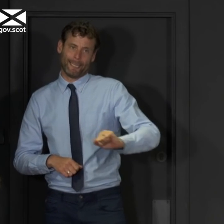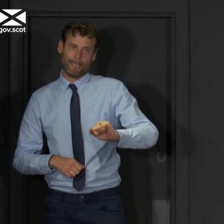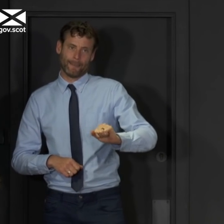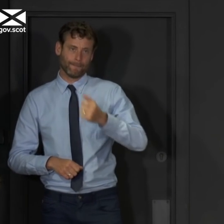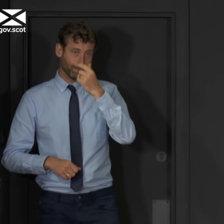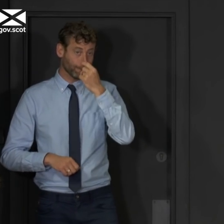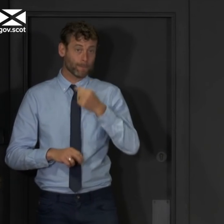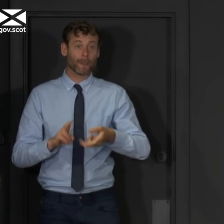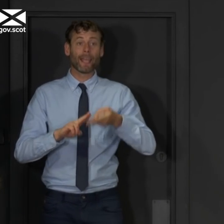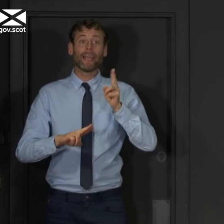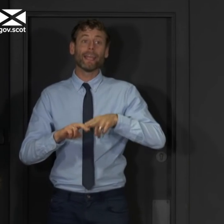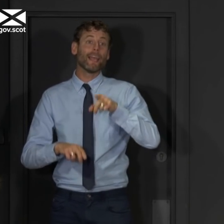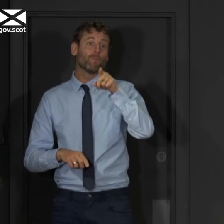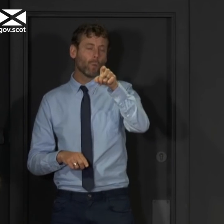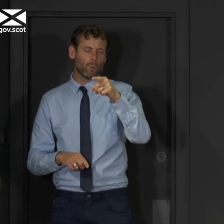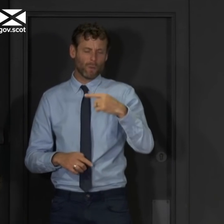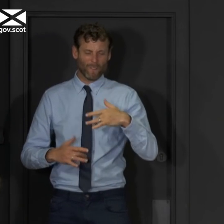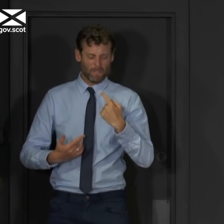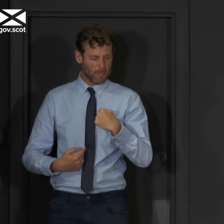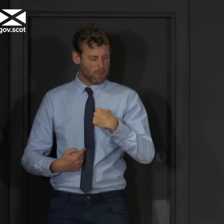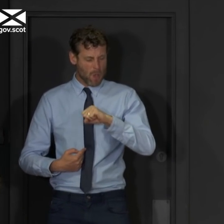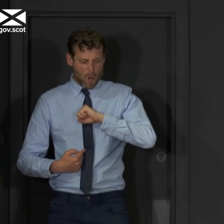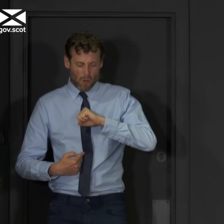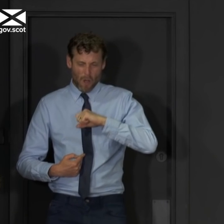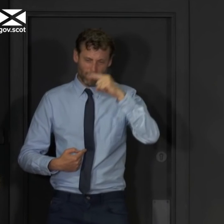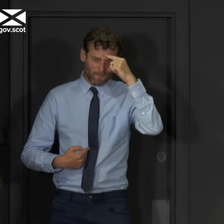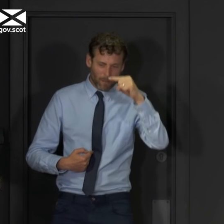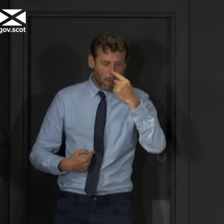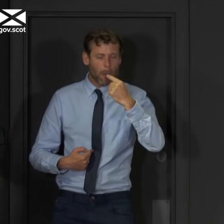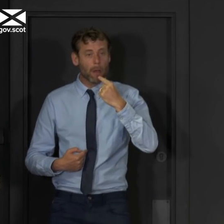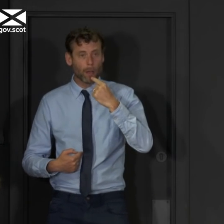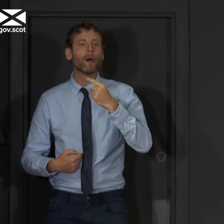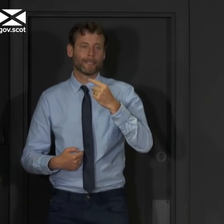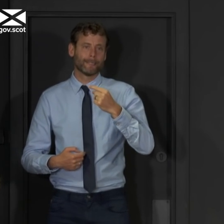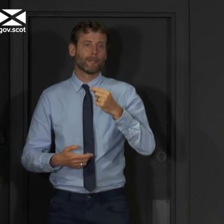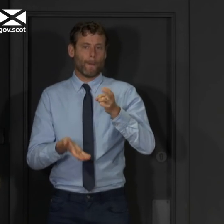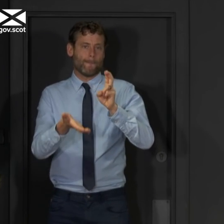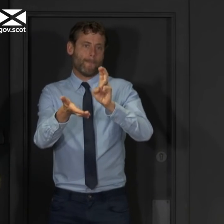have symptoms of Covid-19 - ask for a test immediately, and please follow the advice